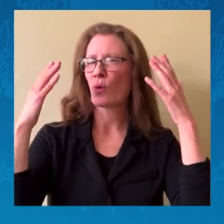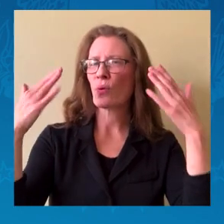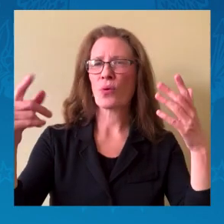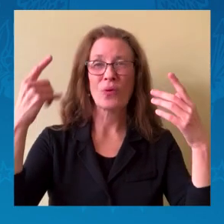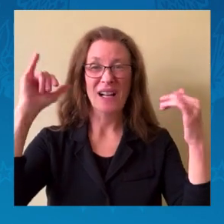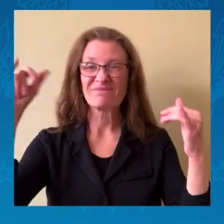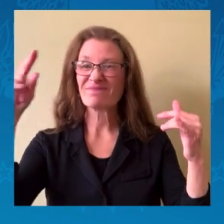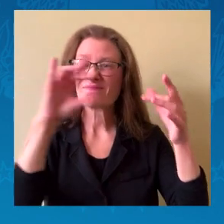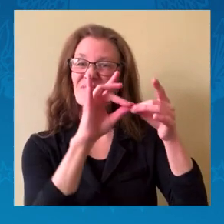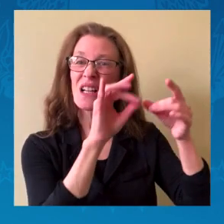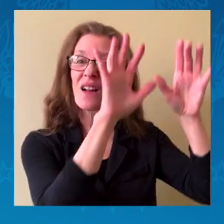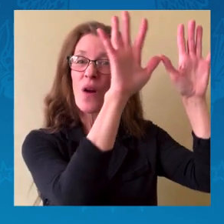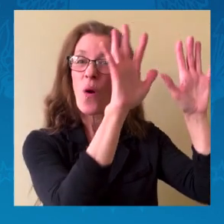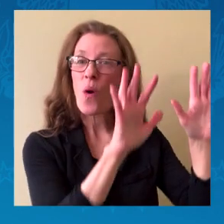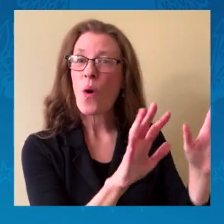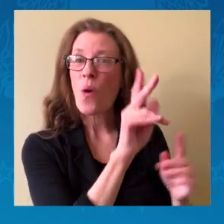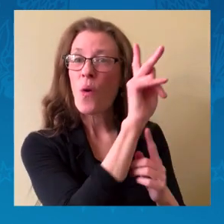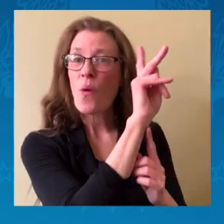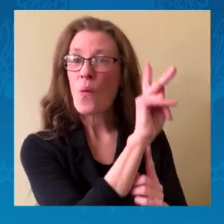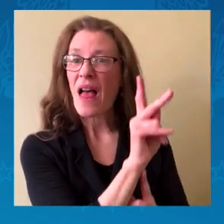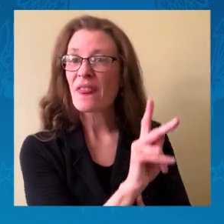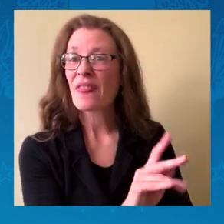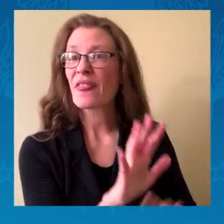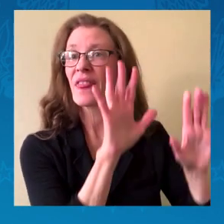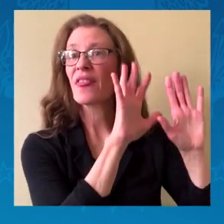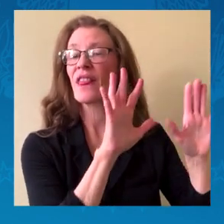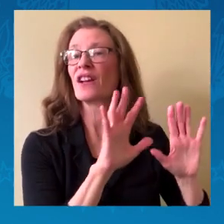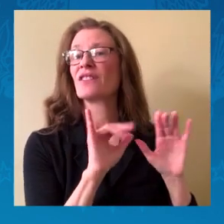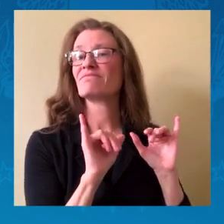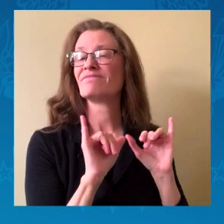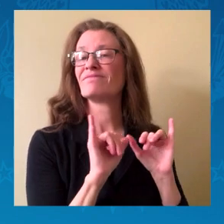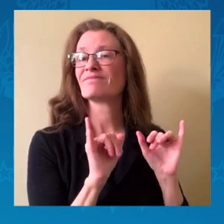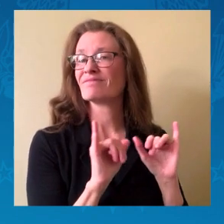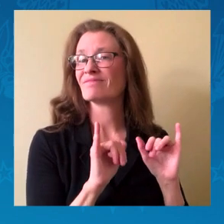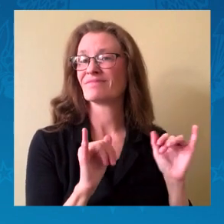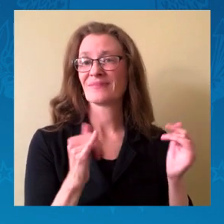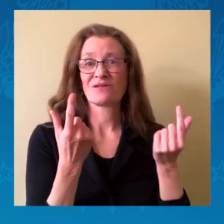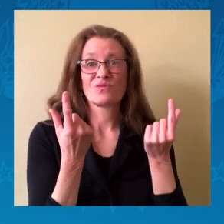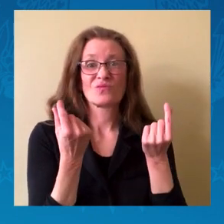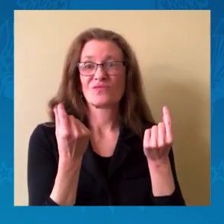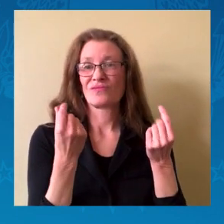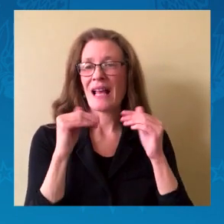or might do that can either benefit or harm substantial interests that we have.